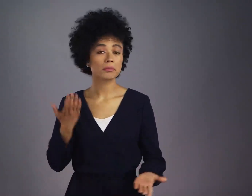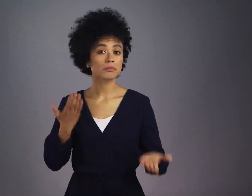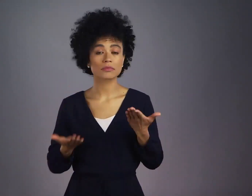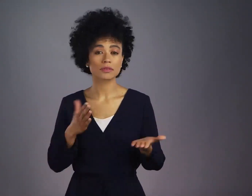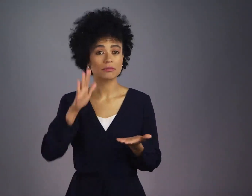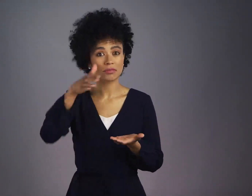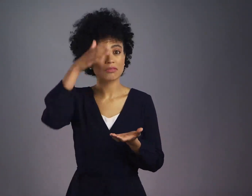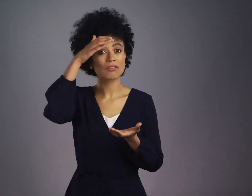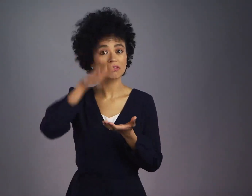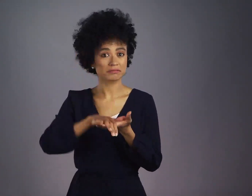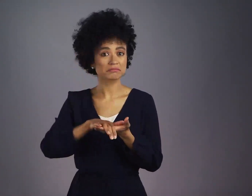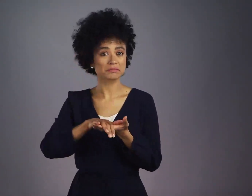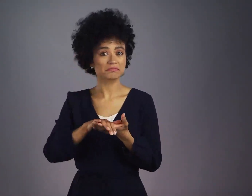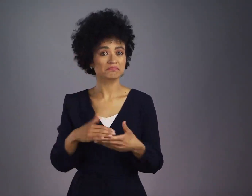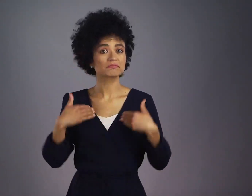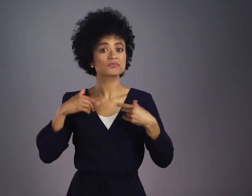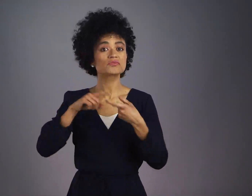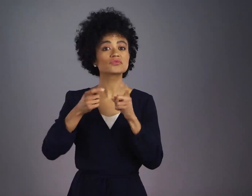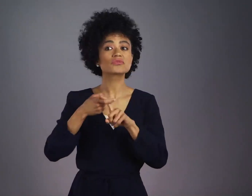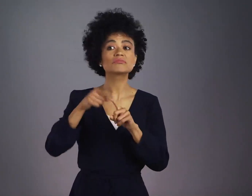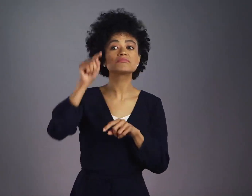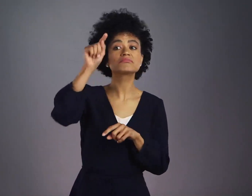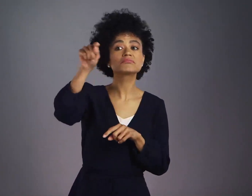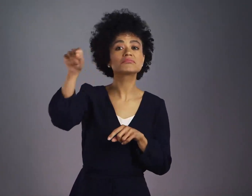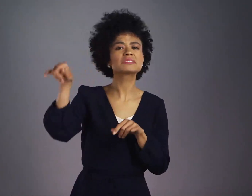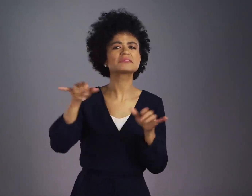He probably has several alcoholics among his own acquaintances.